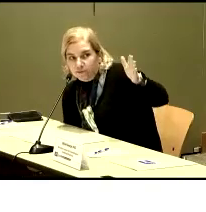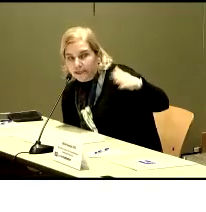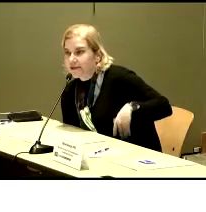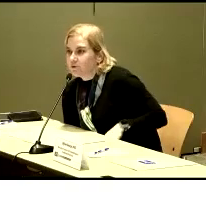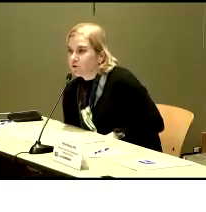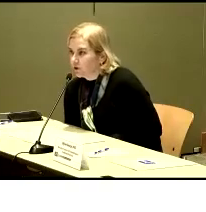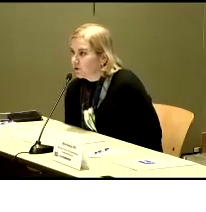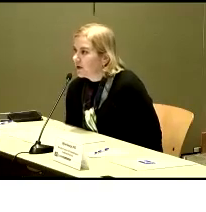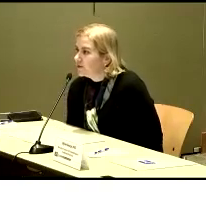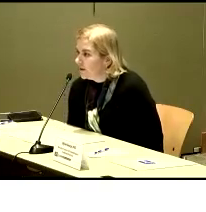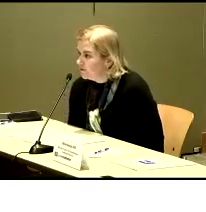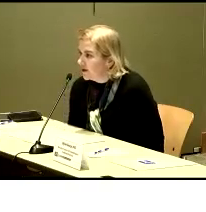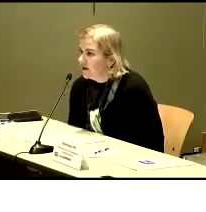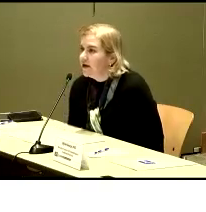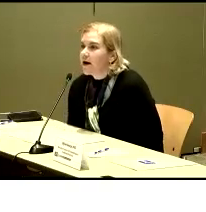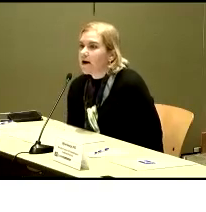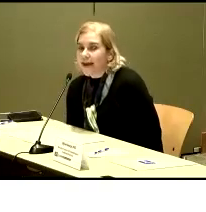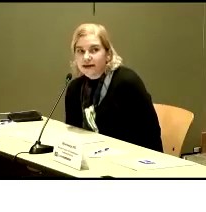everybody except North Dakota is being funded,